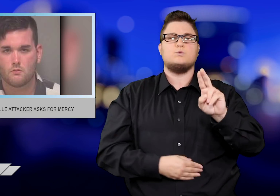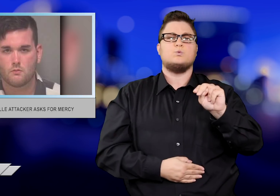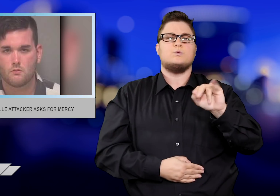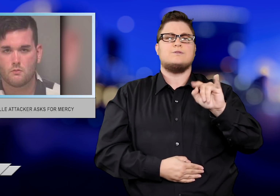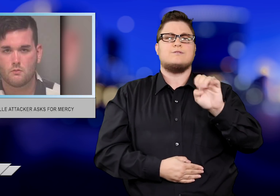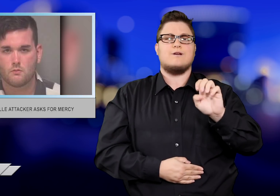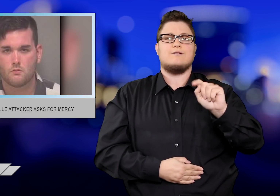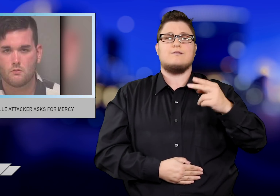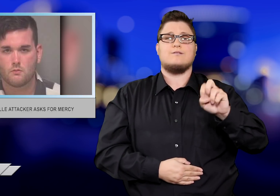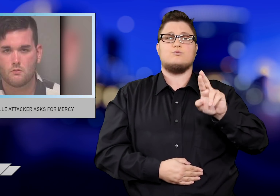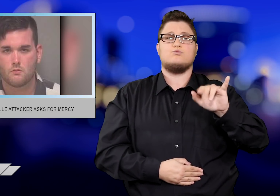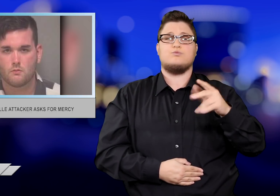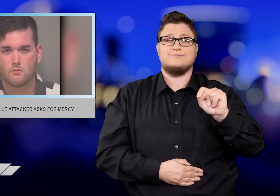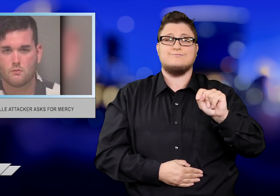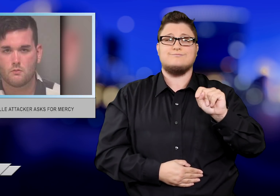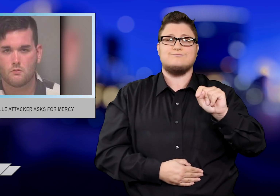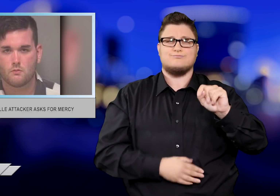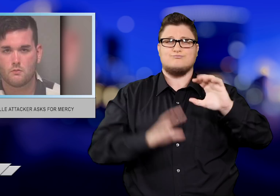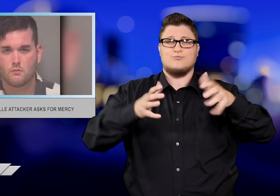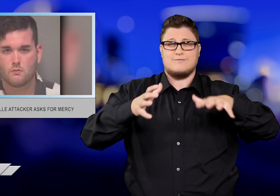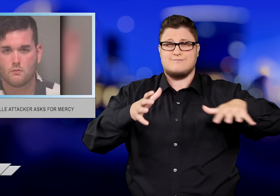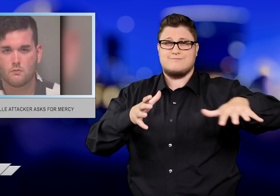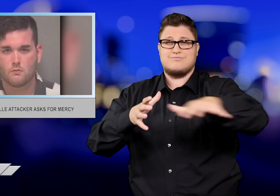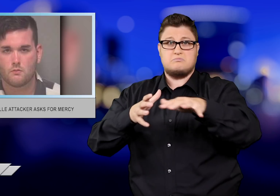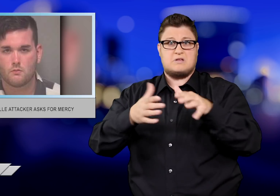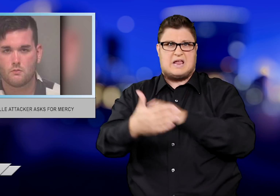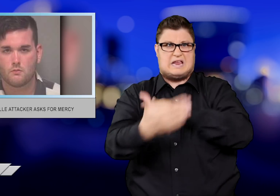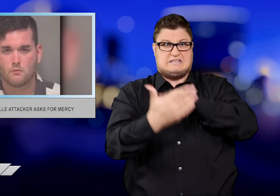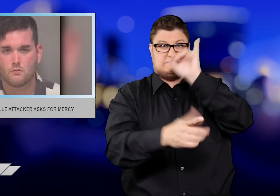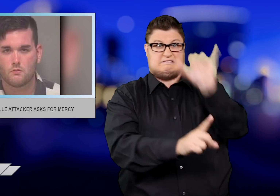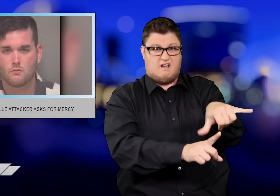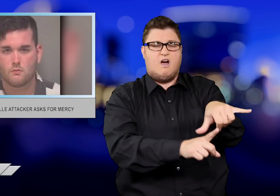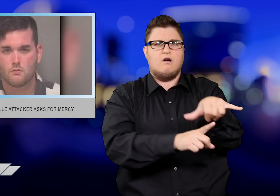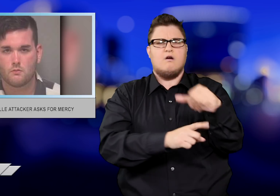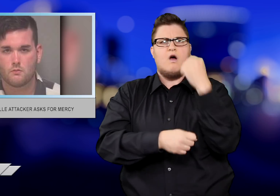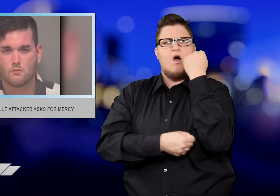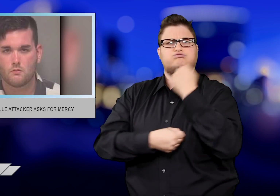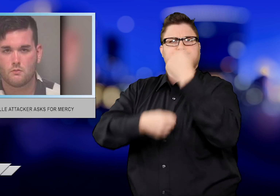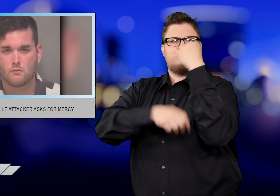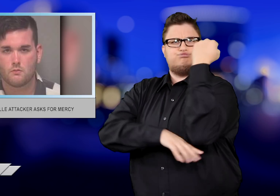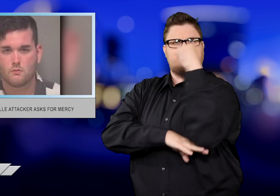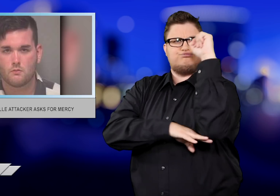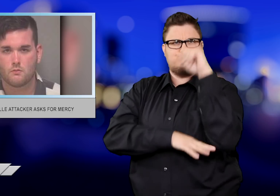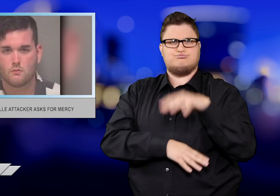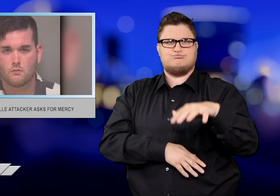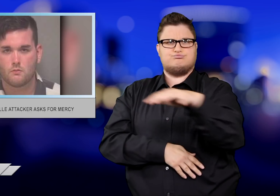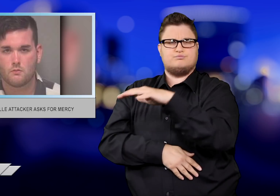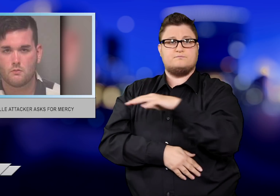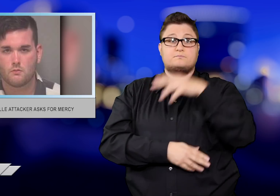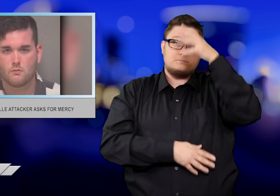"Unite The Right" rally in Charlottesville, Virginia, is asking for mercy.